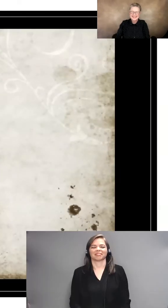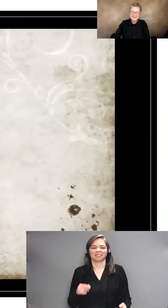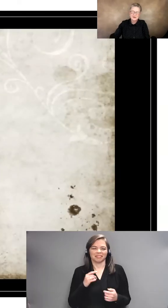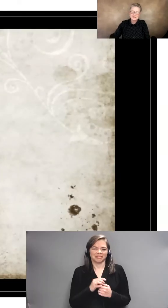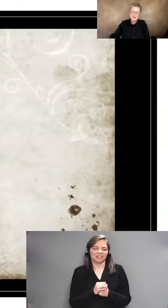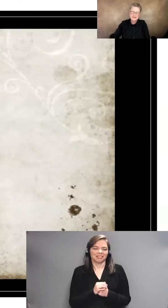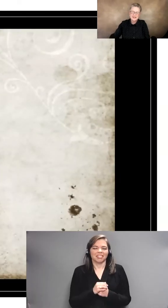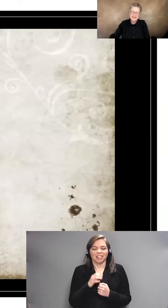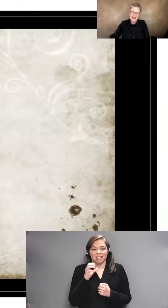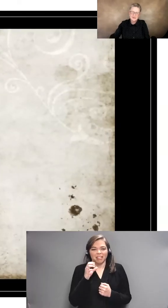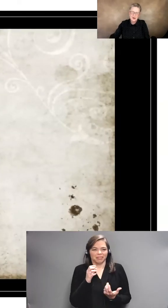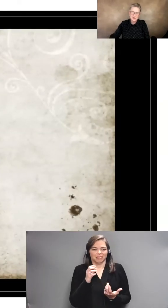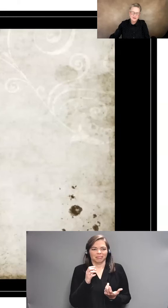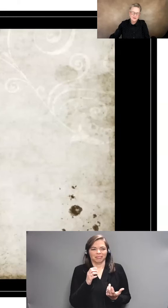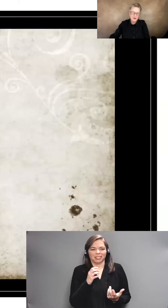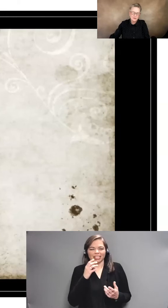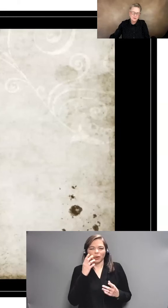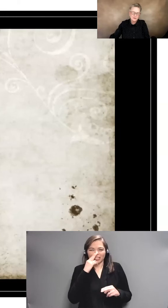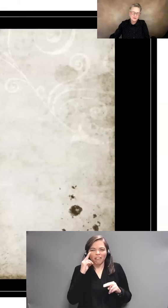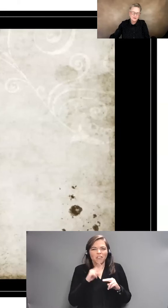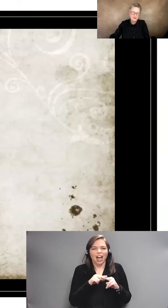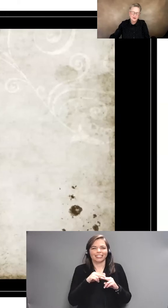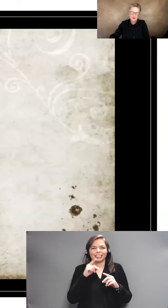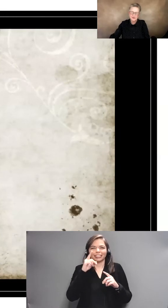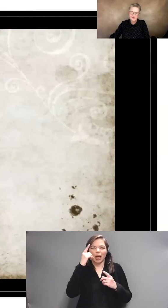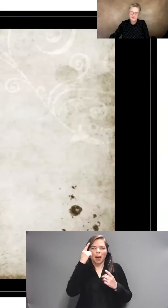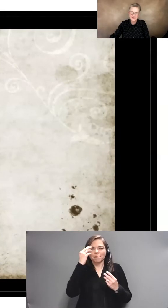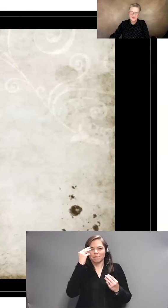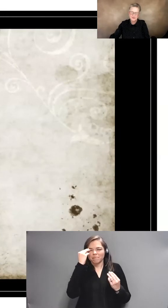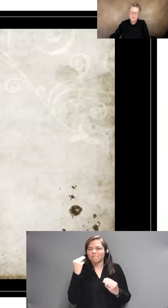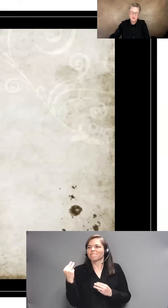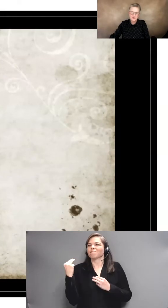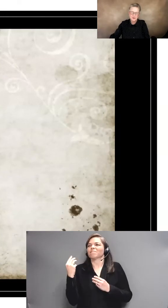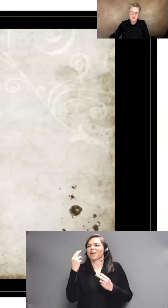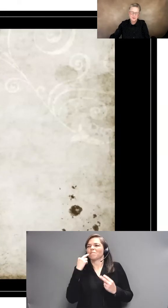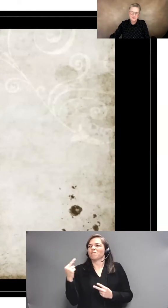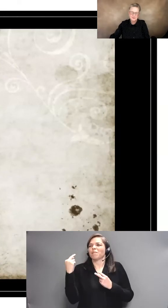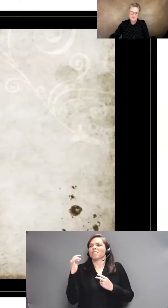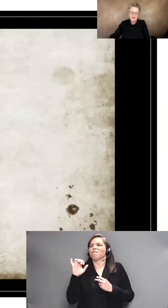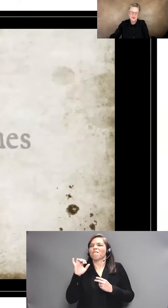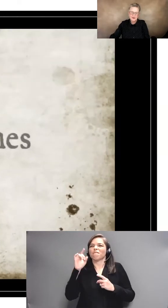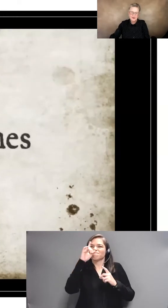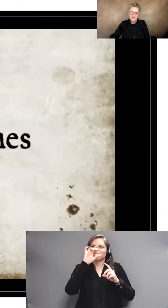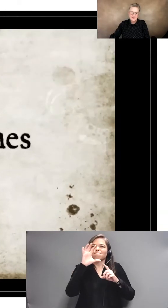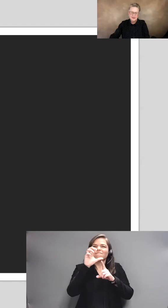it's always fun to catch memories of what people learned of Boyce Williams